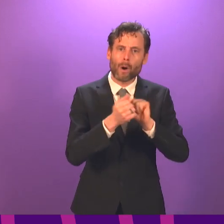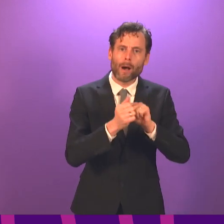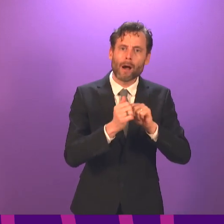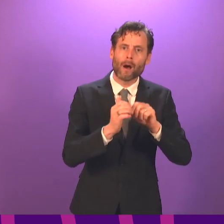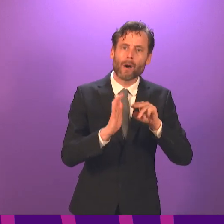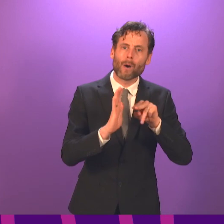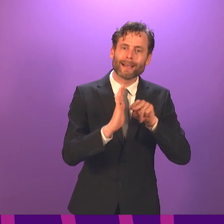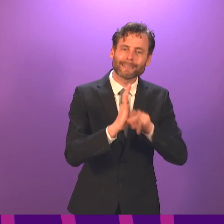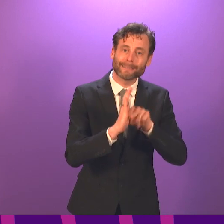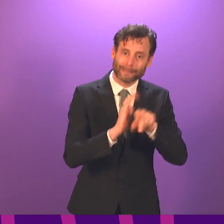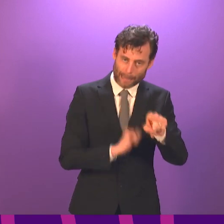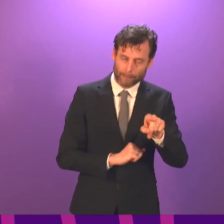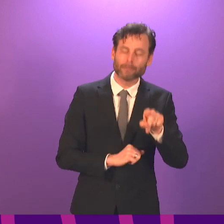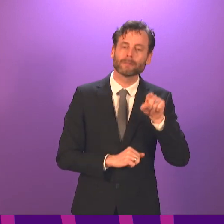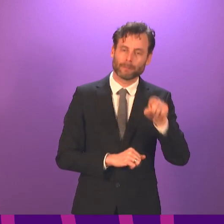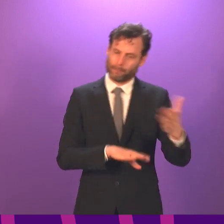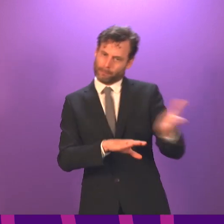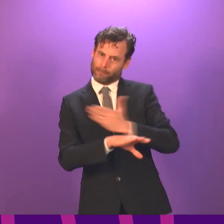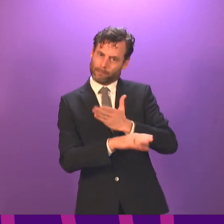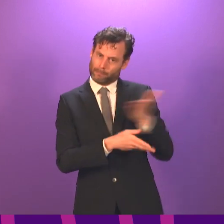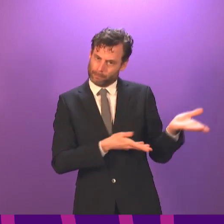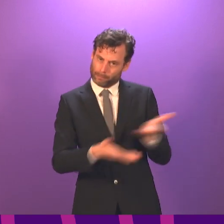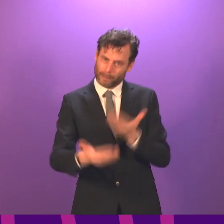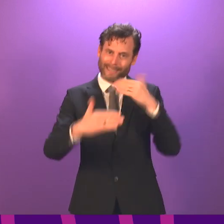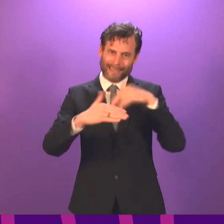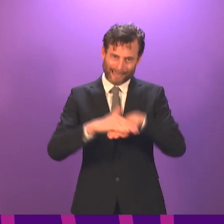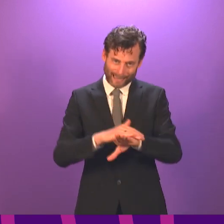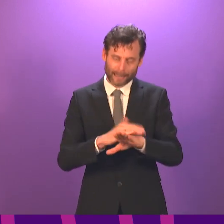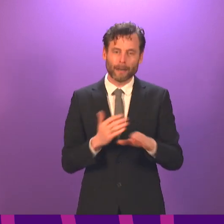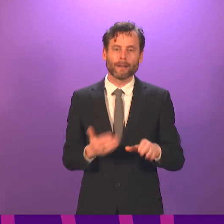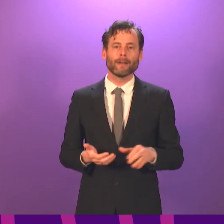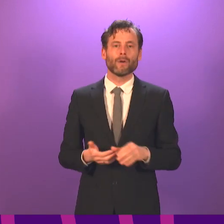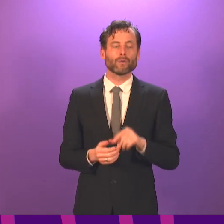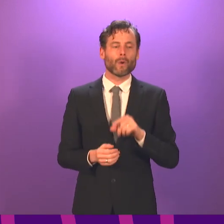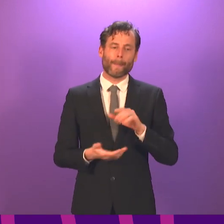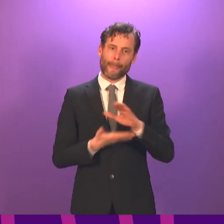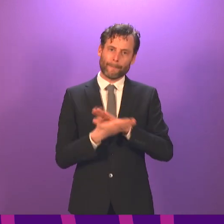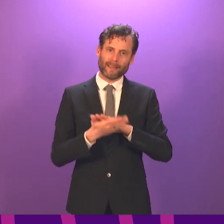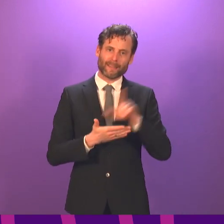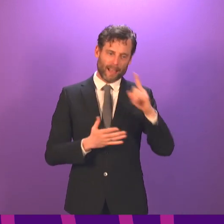can have their hard work fairly recognised with qualifications under the alternative certification model.